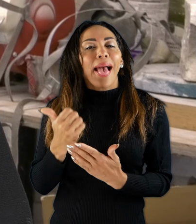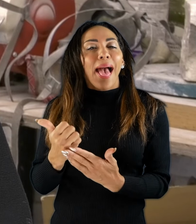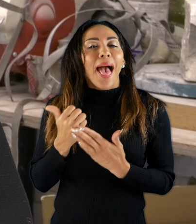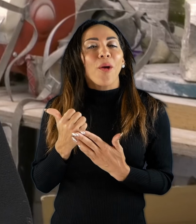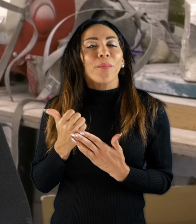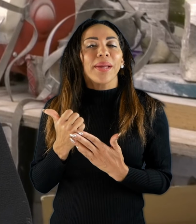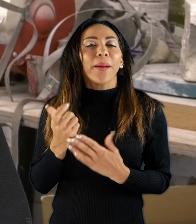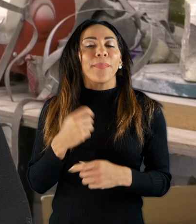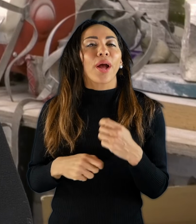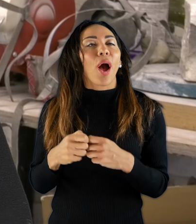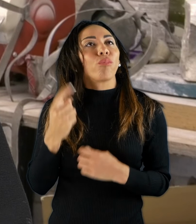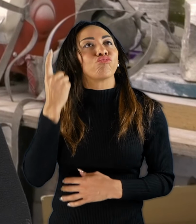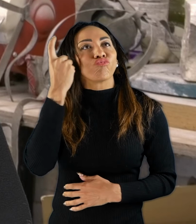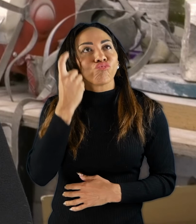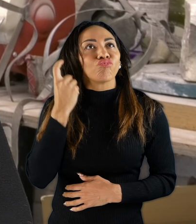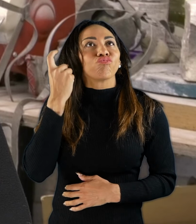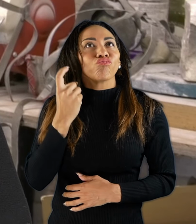to think about processing ideas.